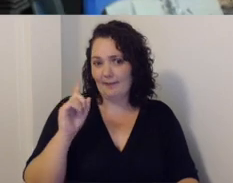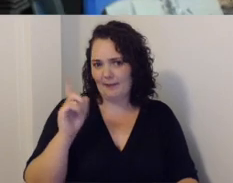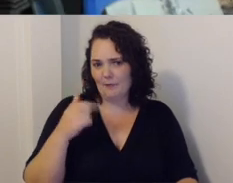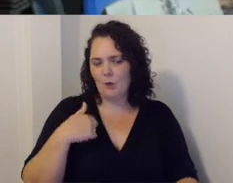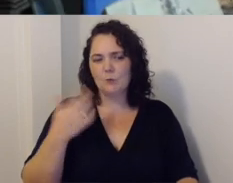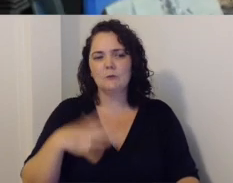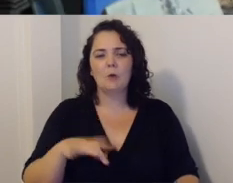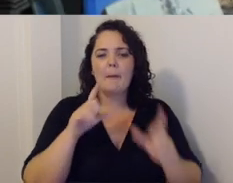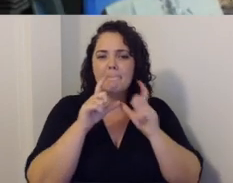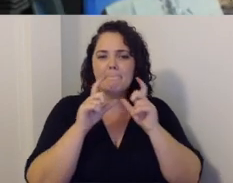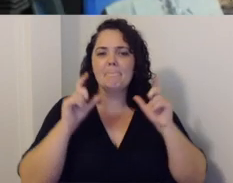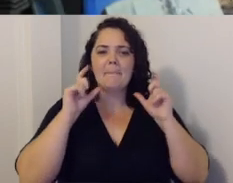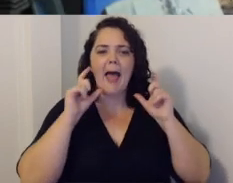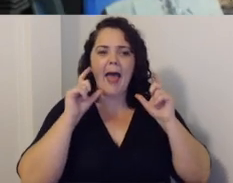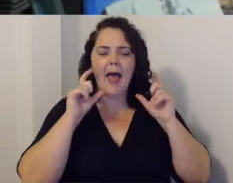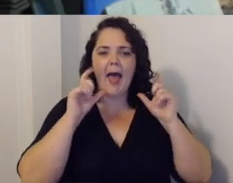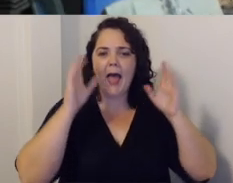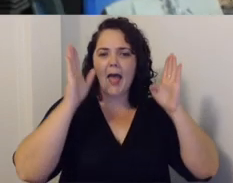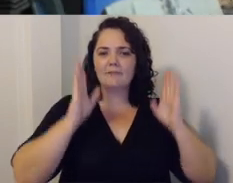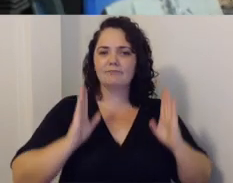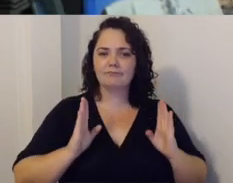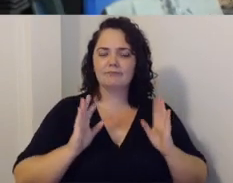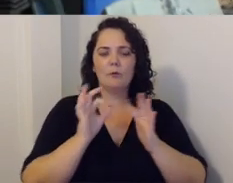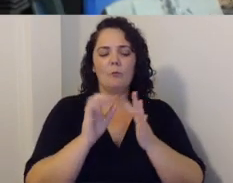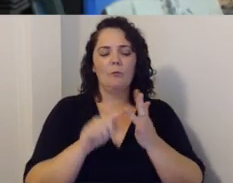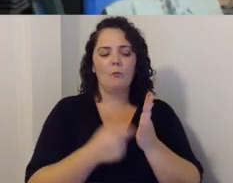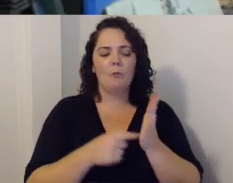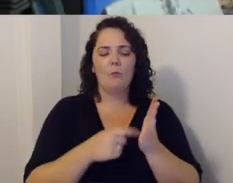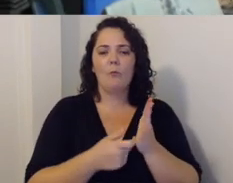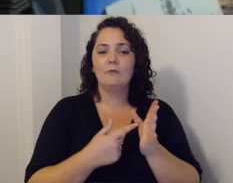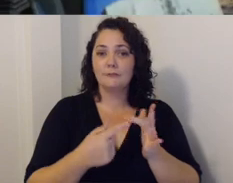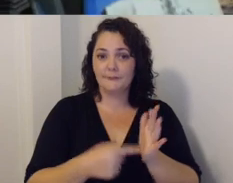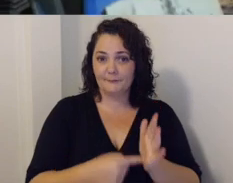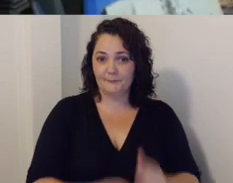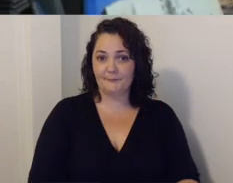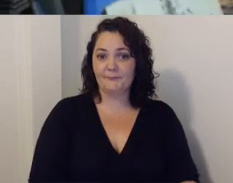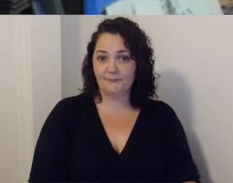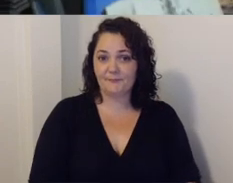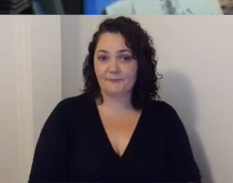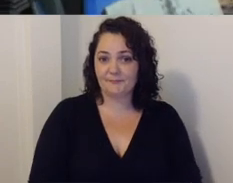a masked portrait and so we'll go with our final 10 minutes, we're going to do one more dry ground